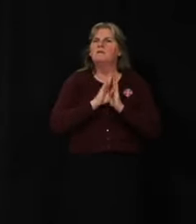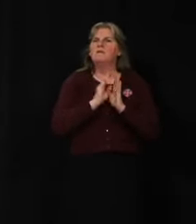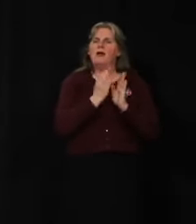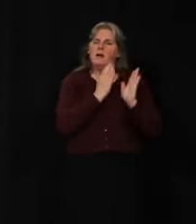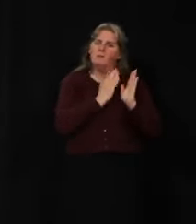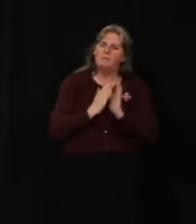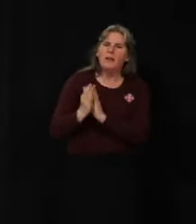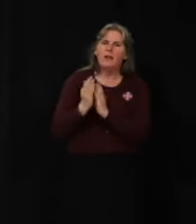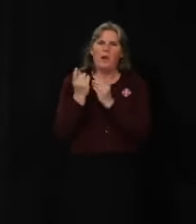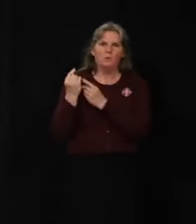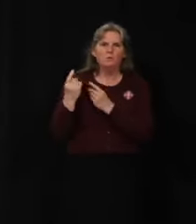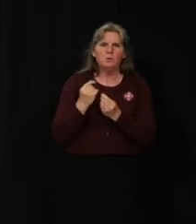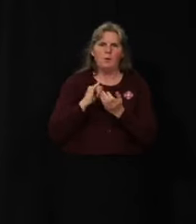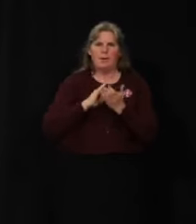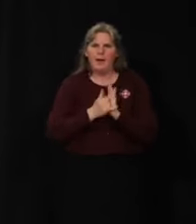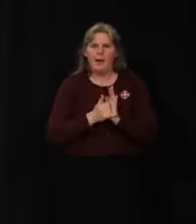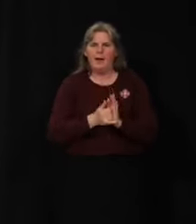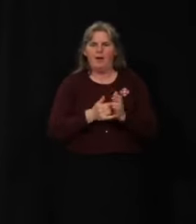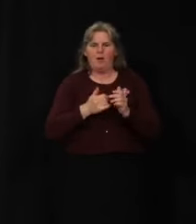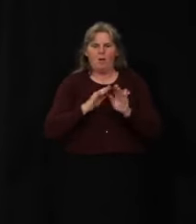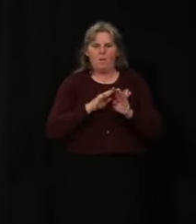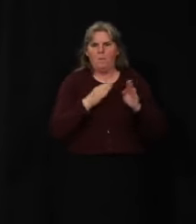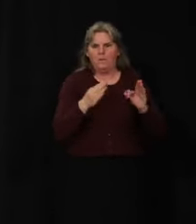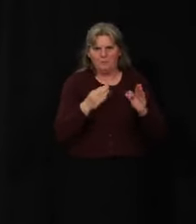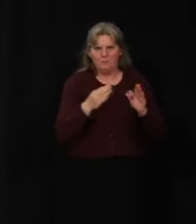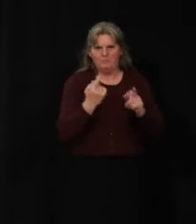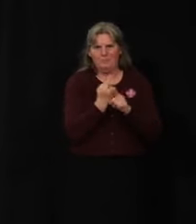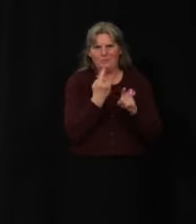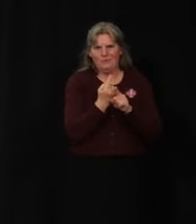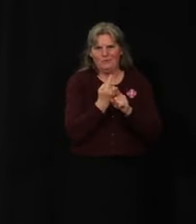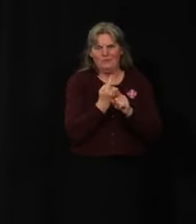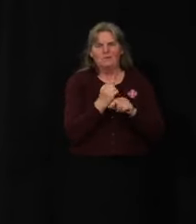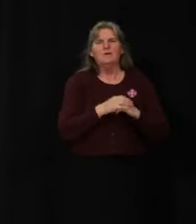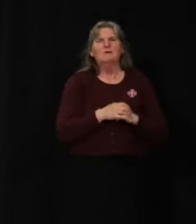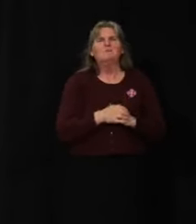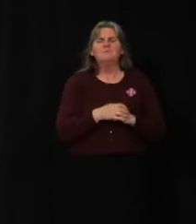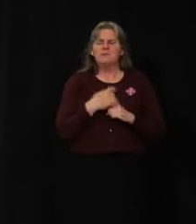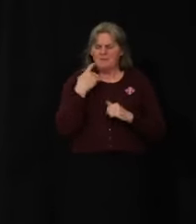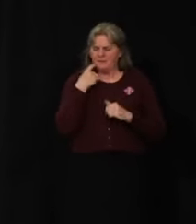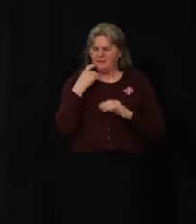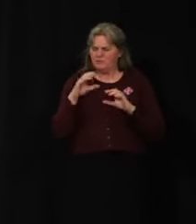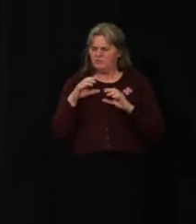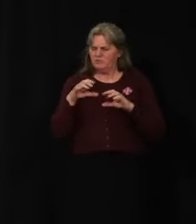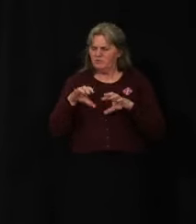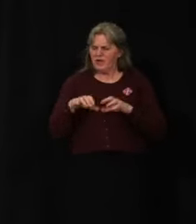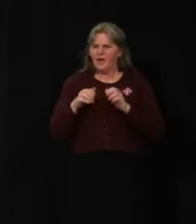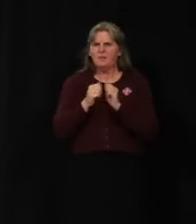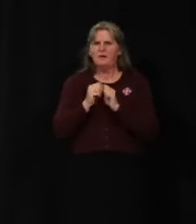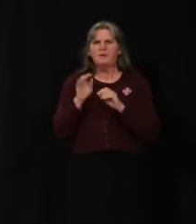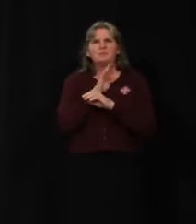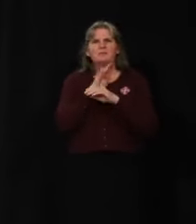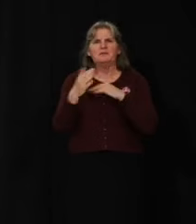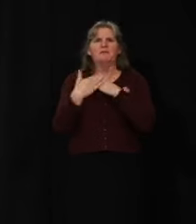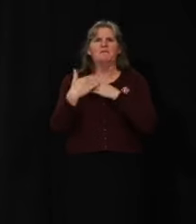Both restaurants and personal care services will be subject to inspection by environmental health officers, who will be in